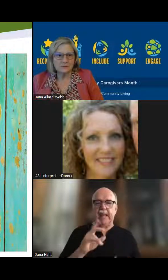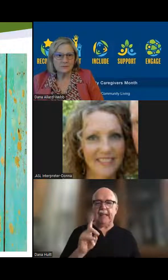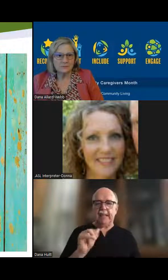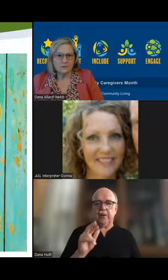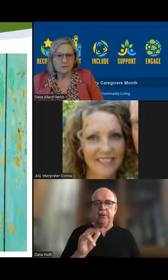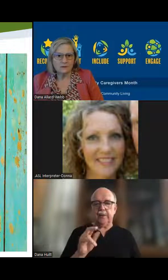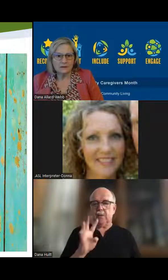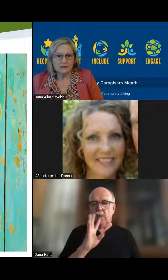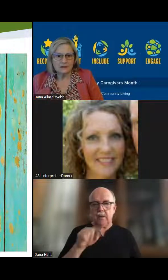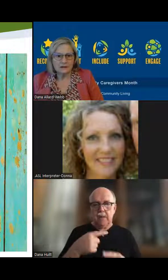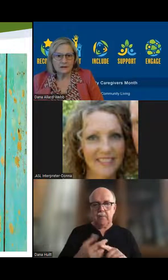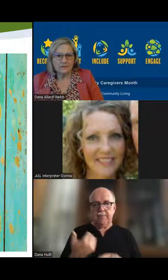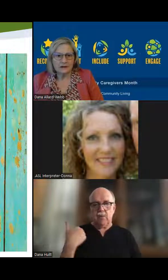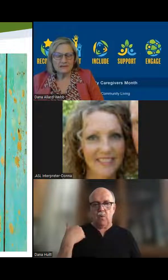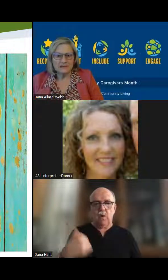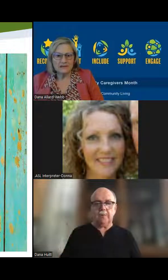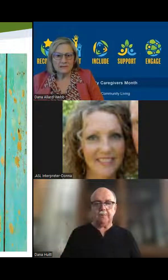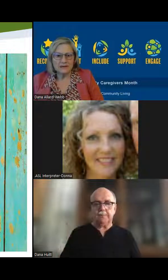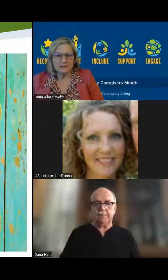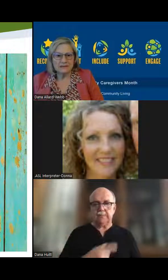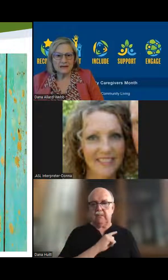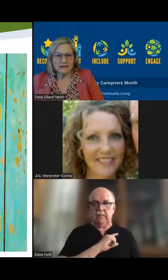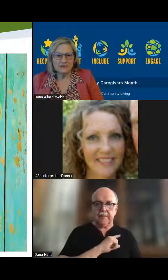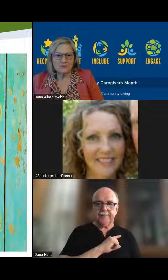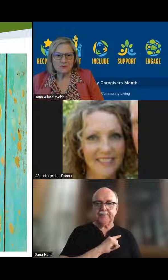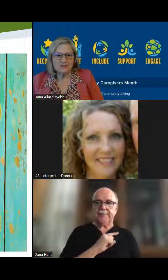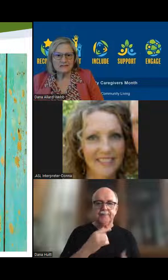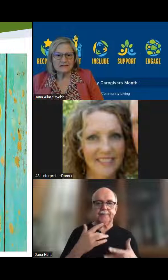communicate effectively with the different people that are drawn to this work, and that's in any